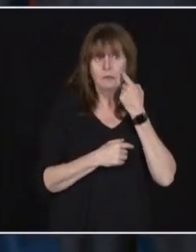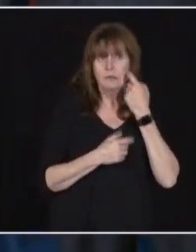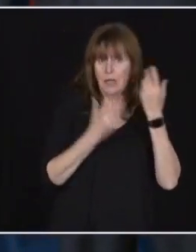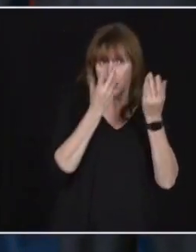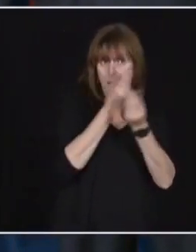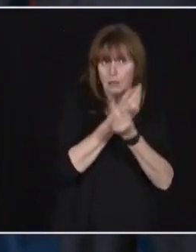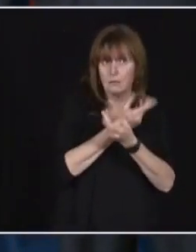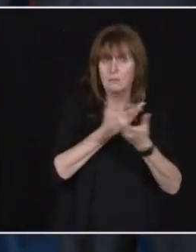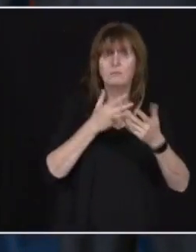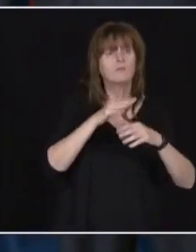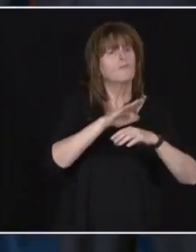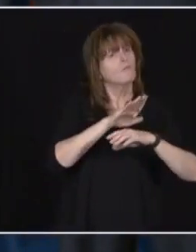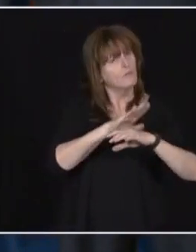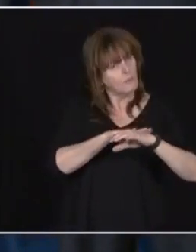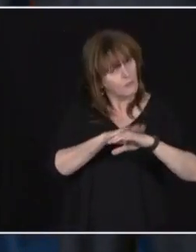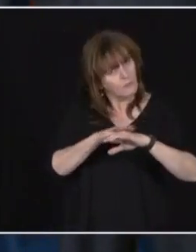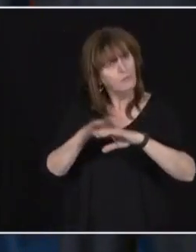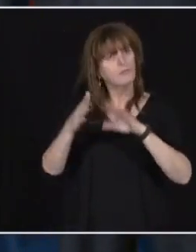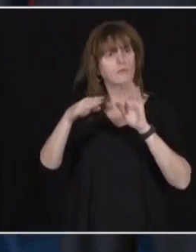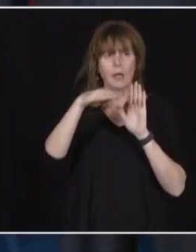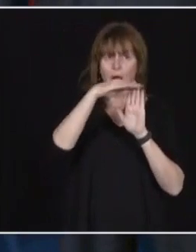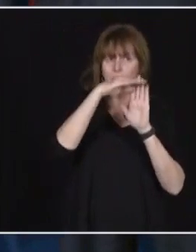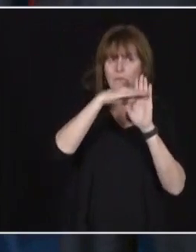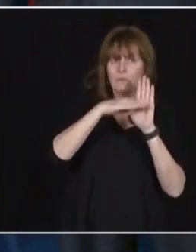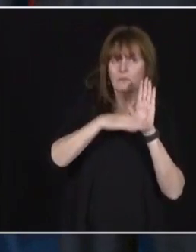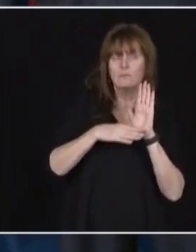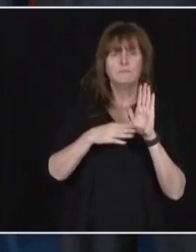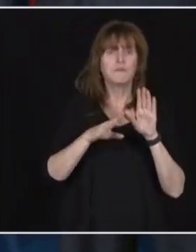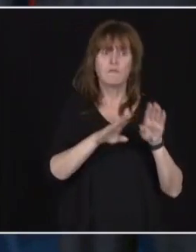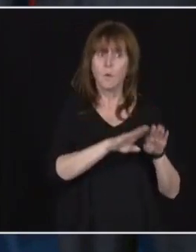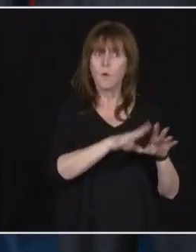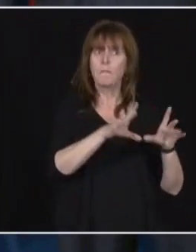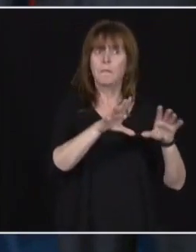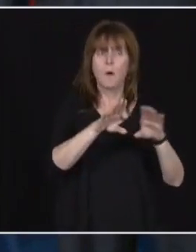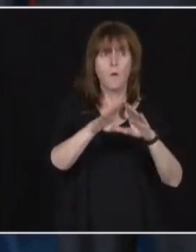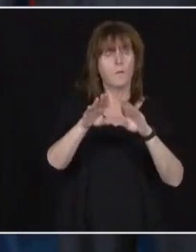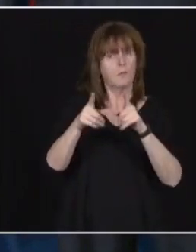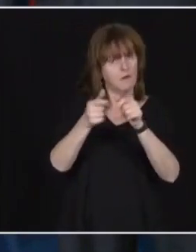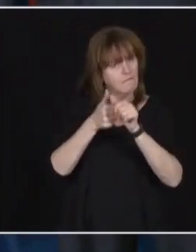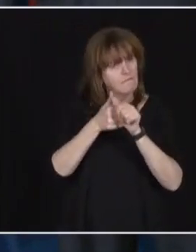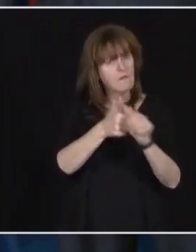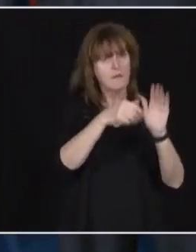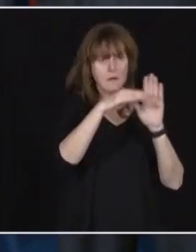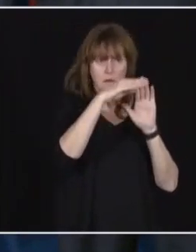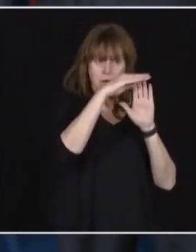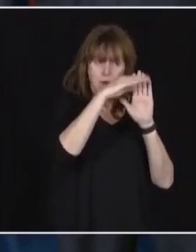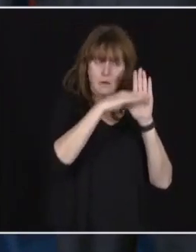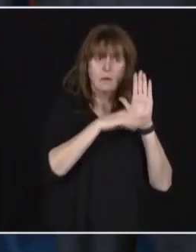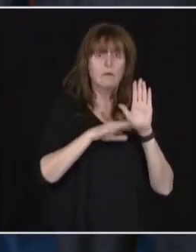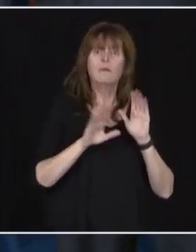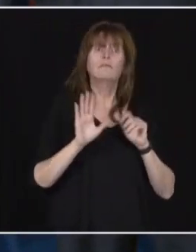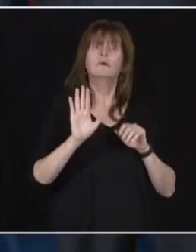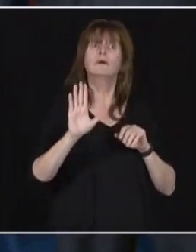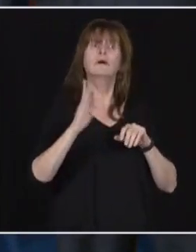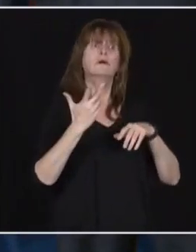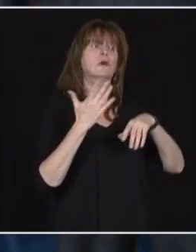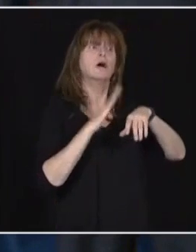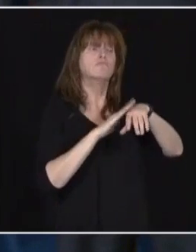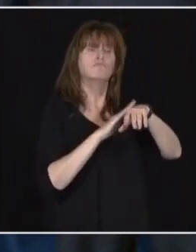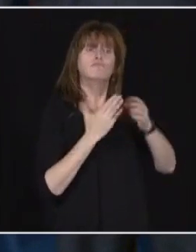medical officer of health has released some guidelines for us to follow as we start reopening the